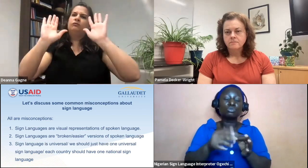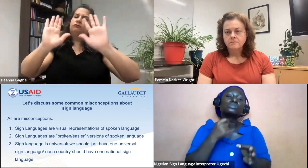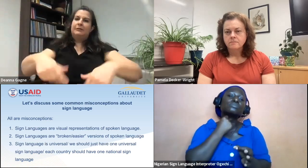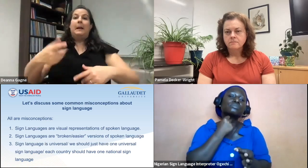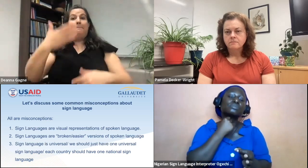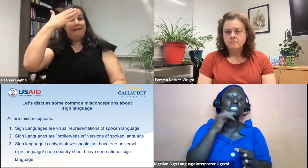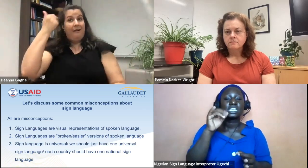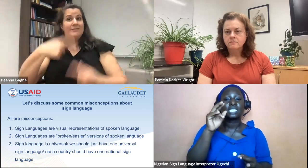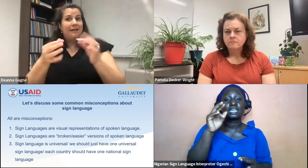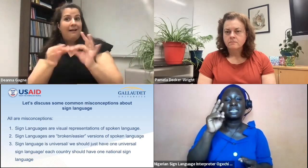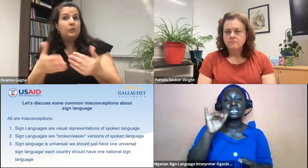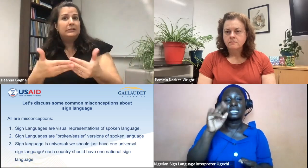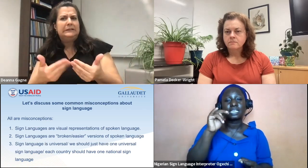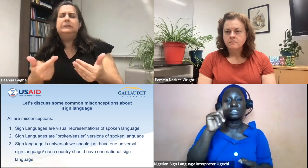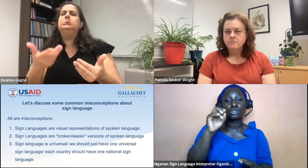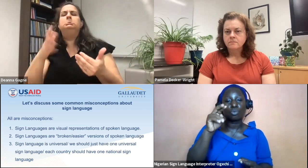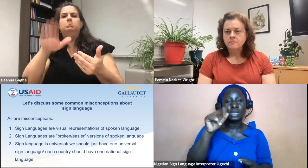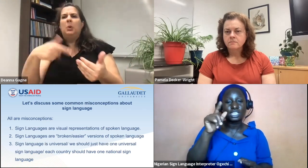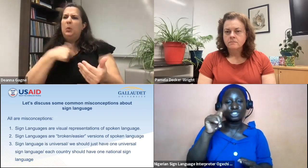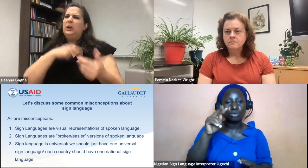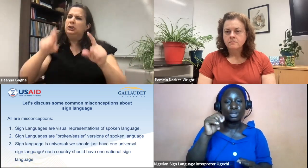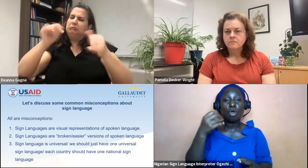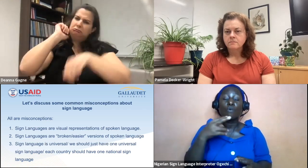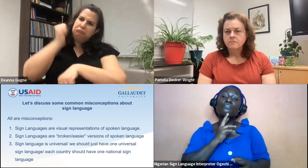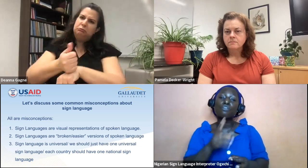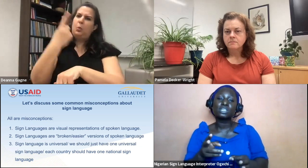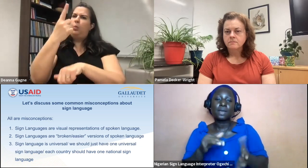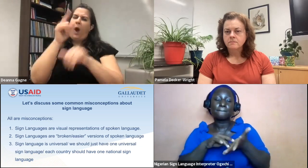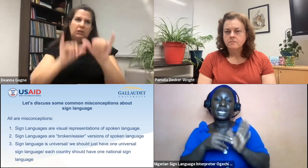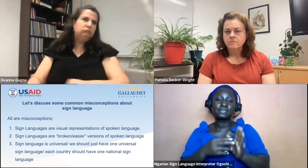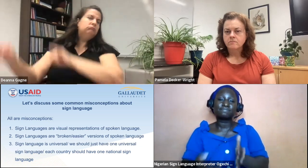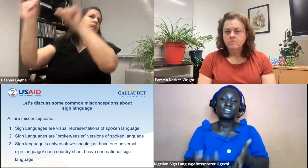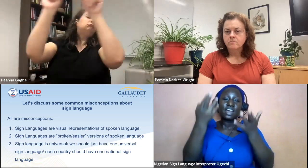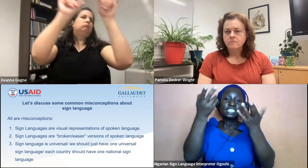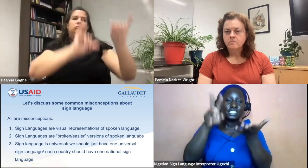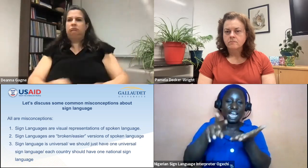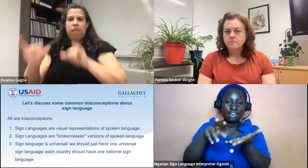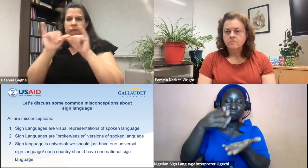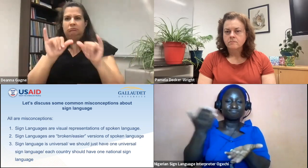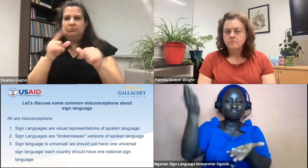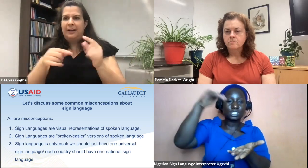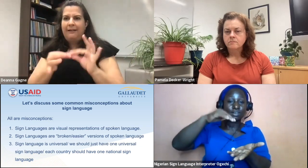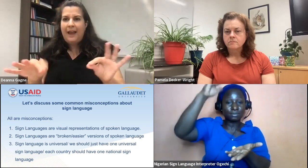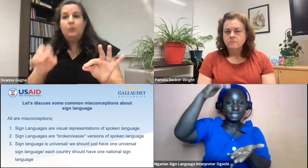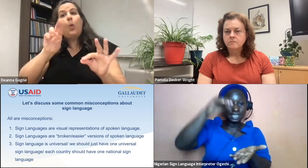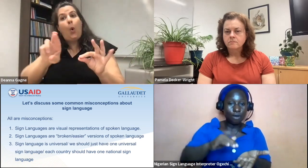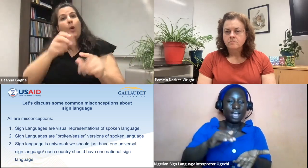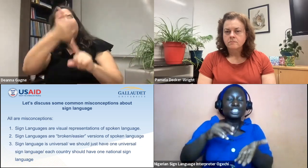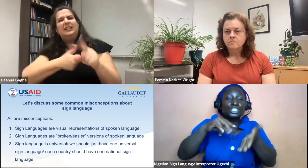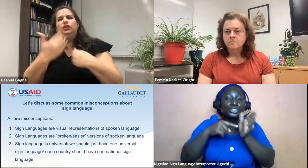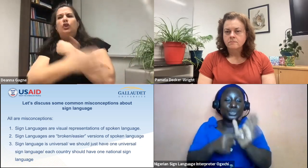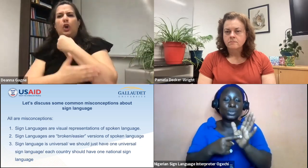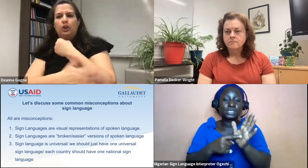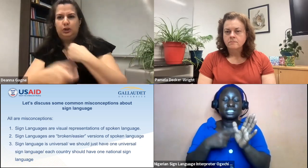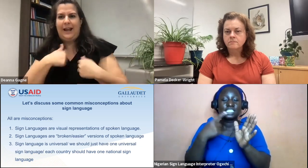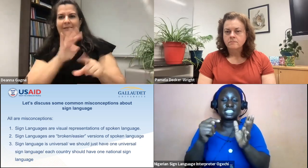many people also mistakenly believe that because now sign language is going to be easy, and you know we should create a universal side language